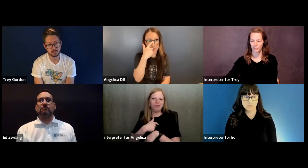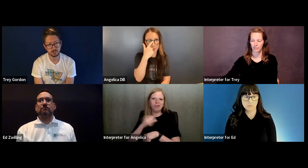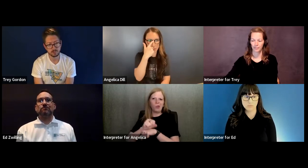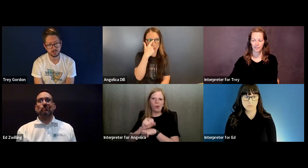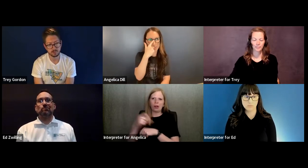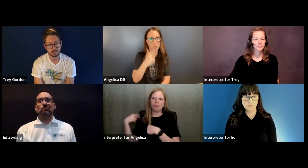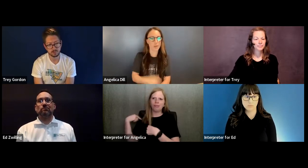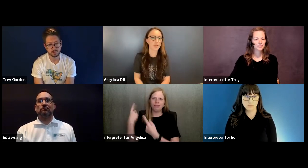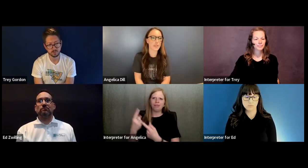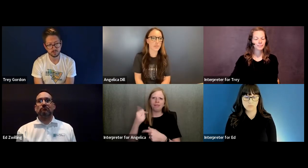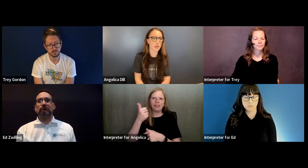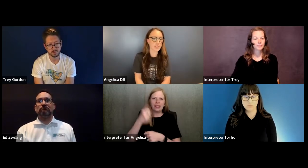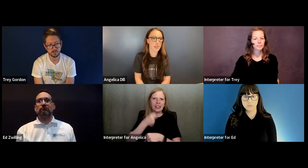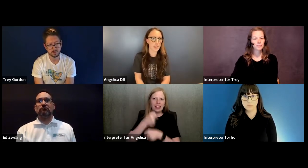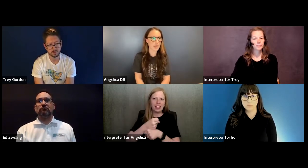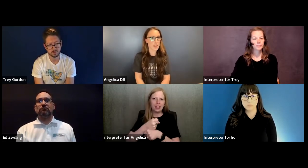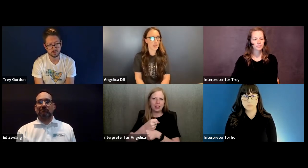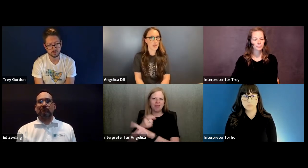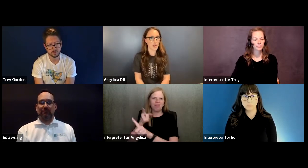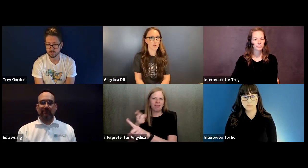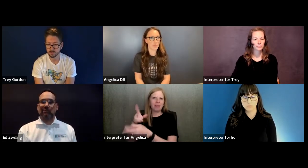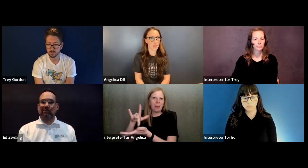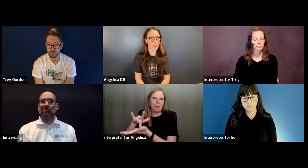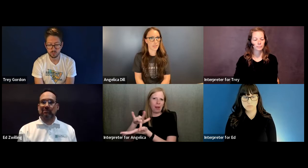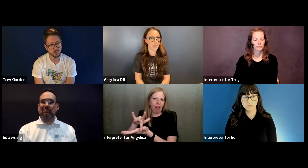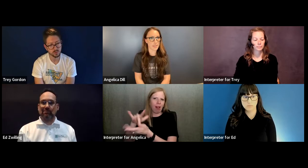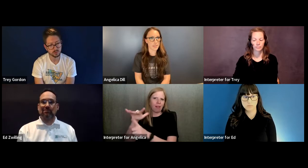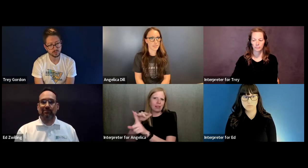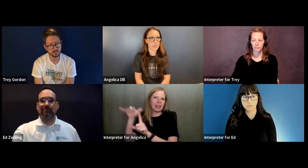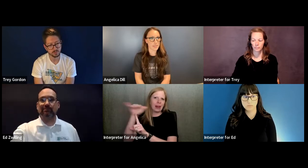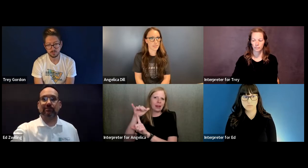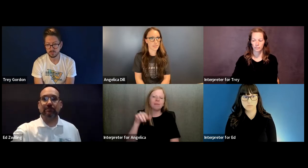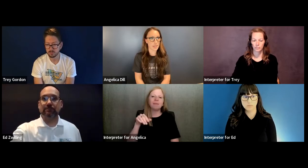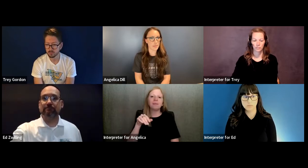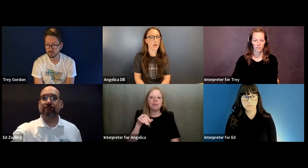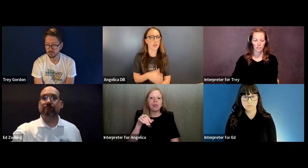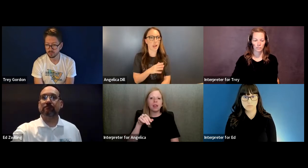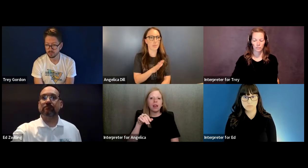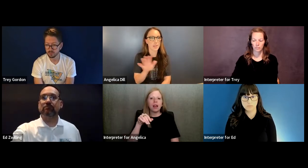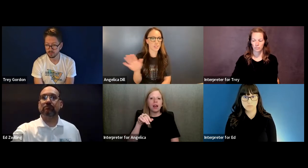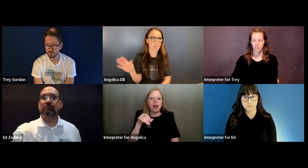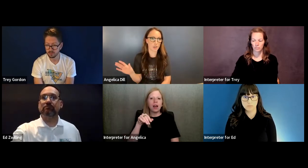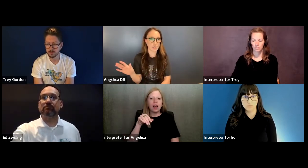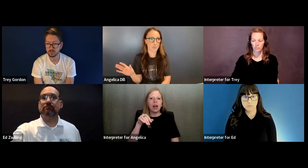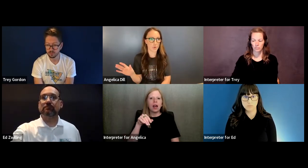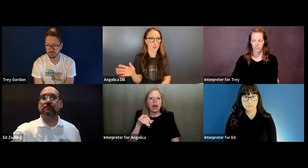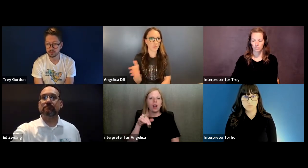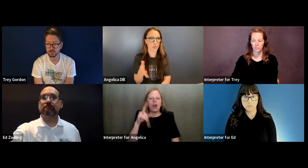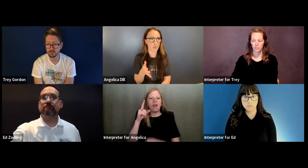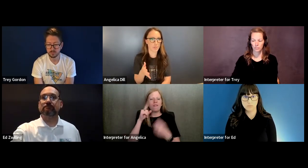so years quite a bit in the medical setting and in public accommodation across the board like we were